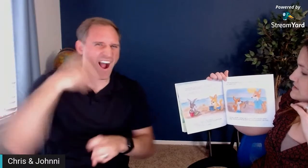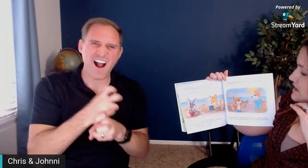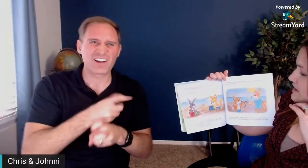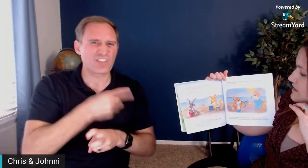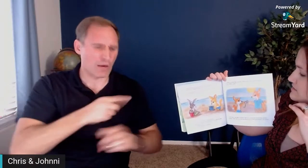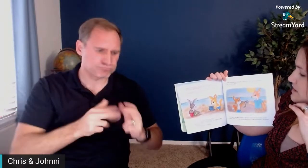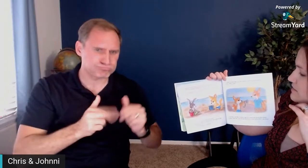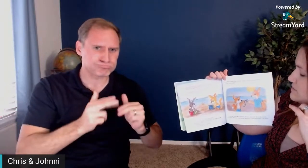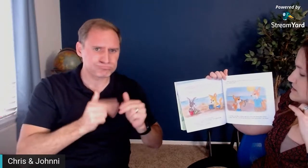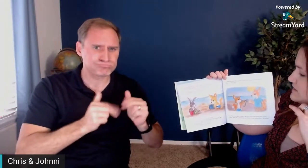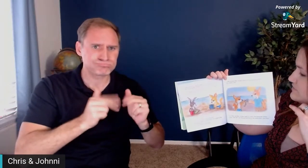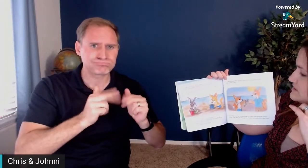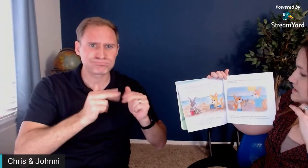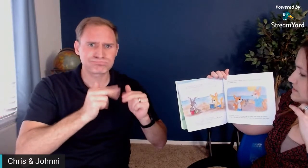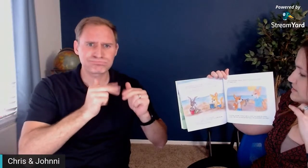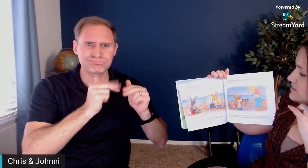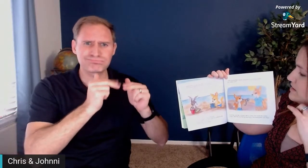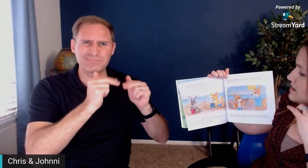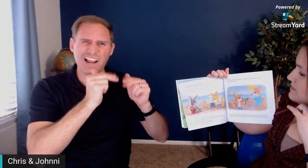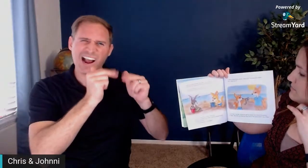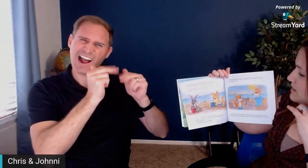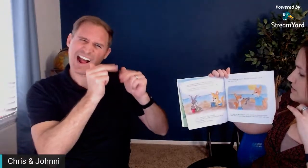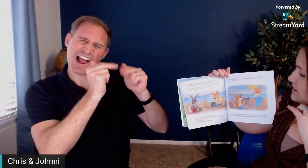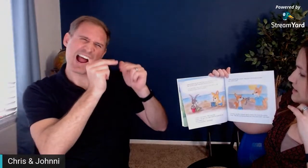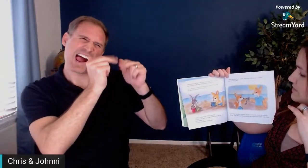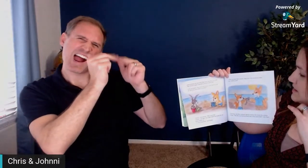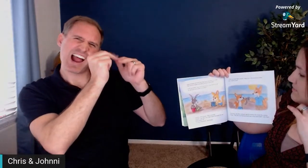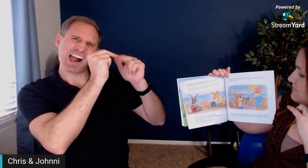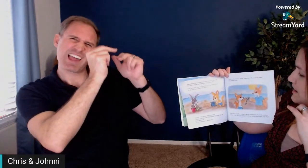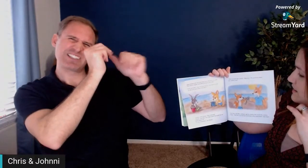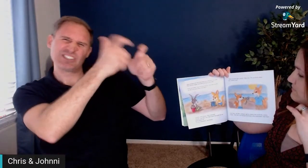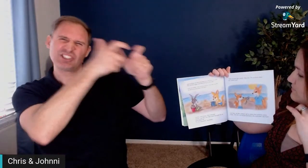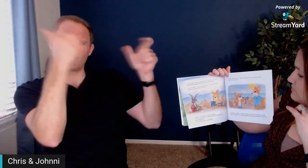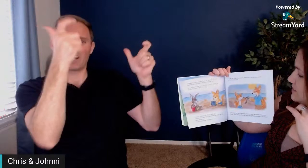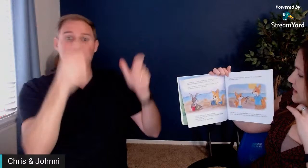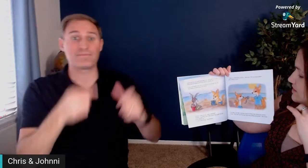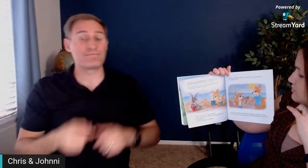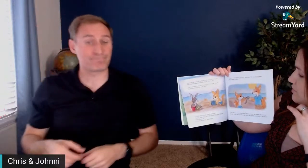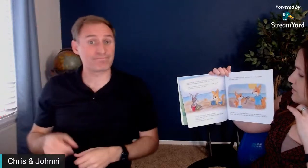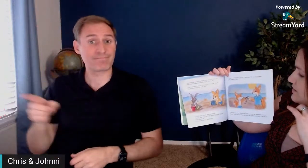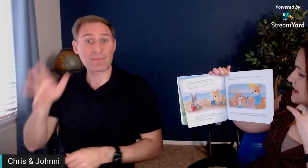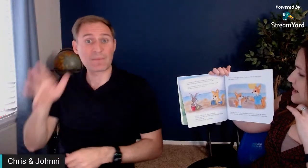sand castle anyone has ever seen mama and emily come back from playing in the water